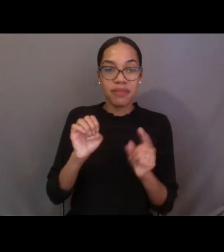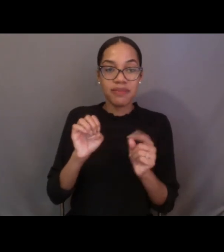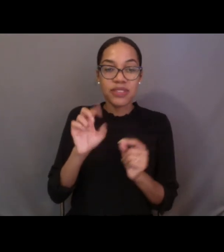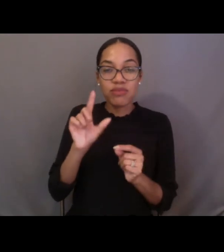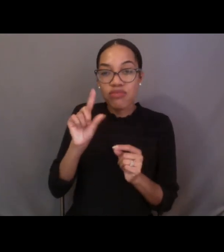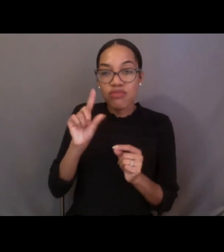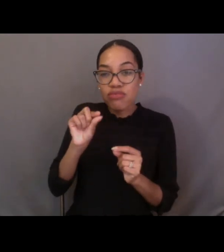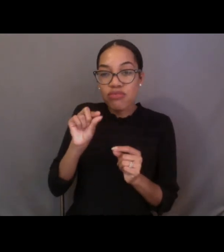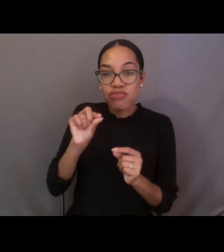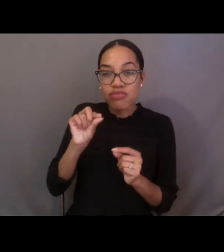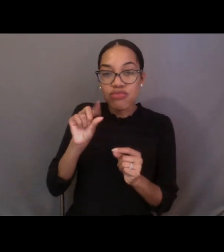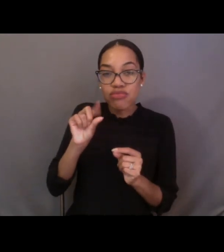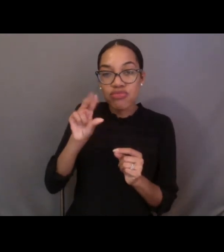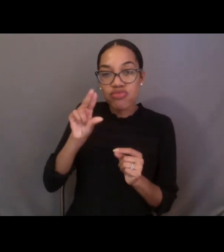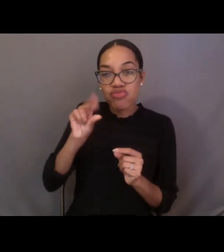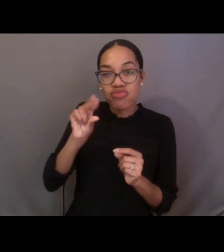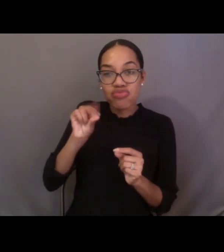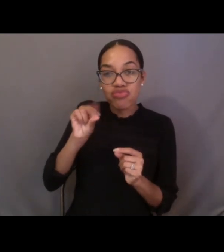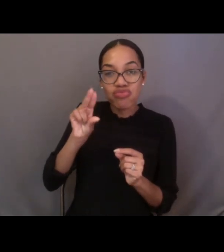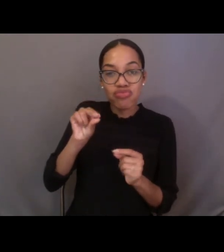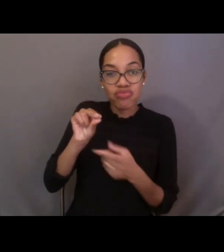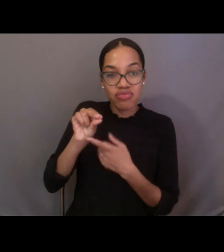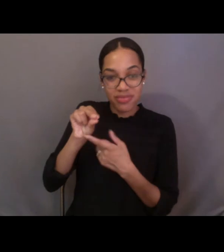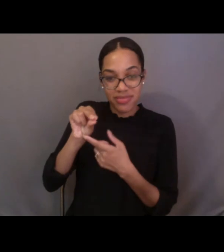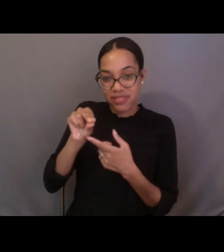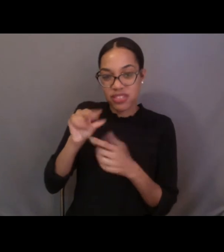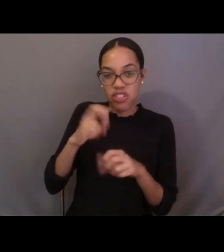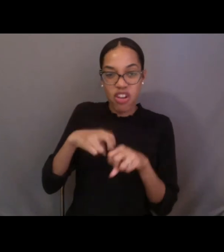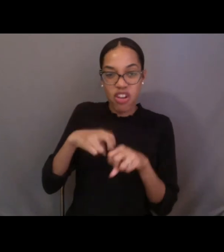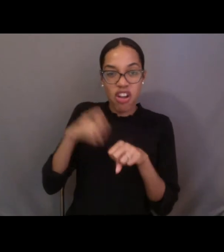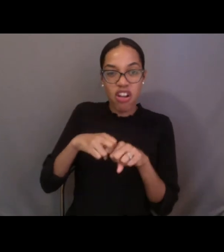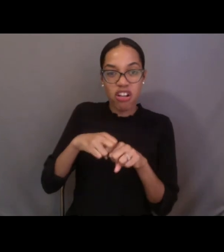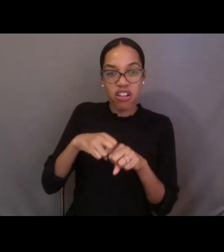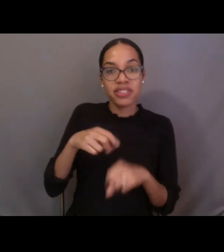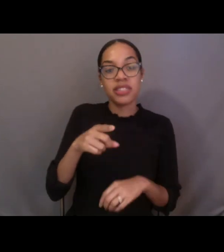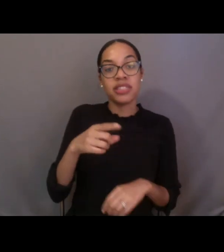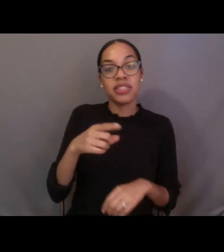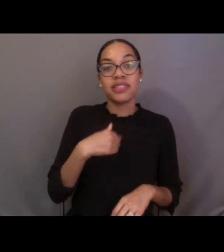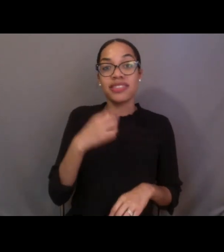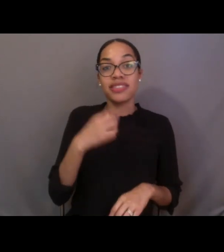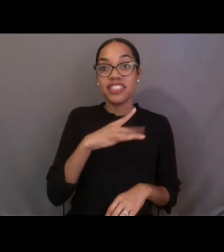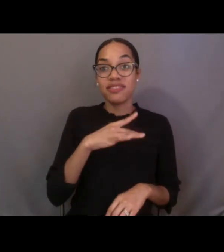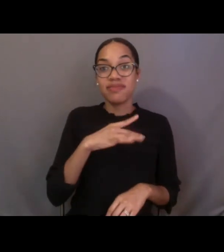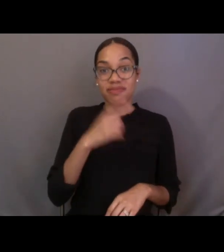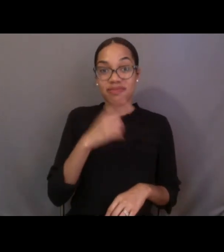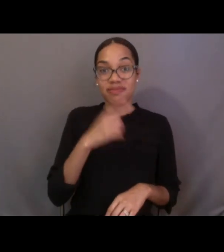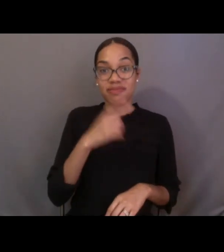There you go, same thing, it has a hard protective shell. And and muscles are pretty interesting because they're a pretty small animal,